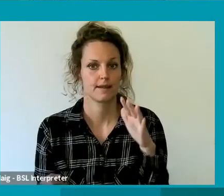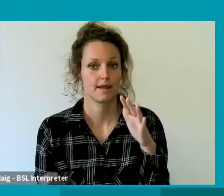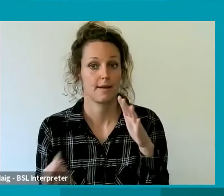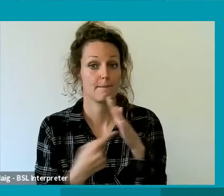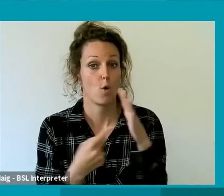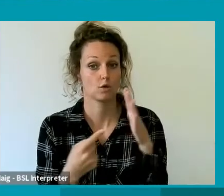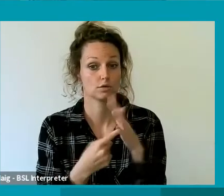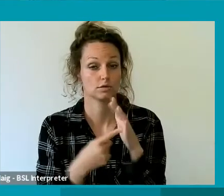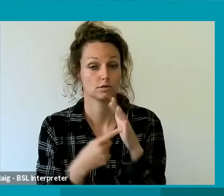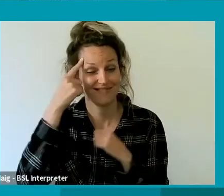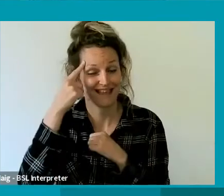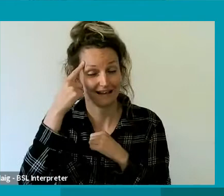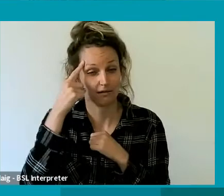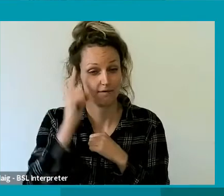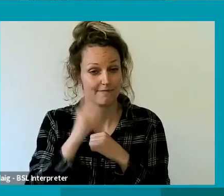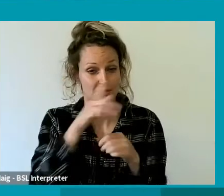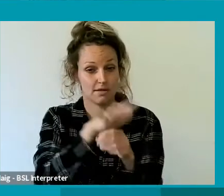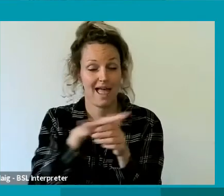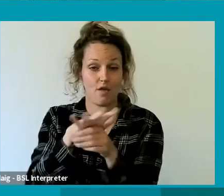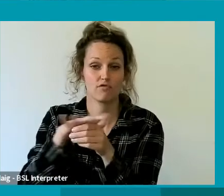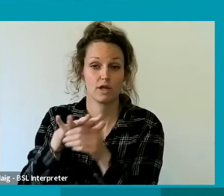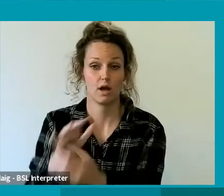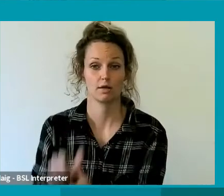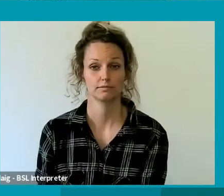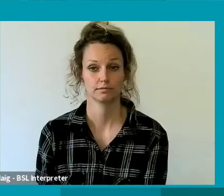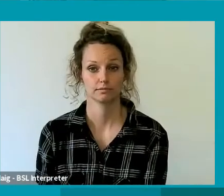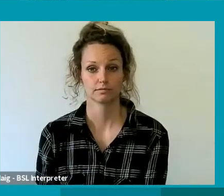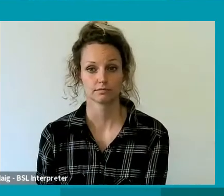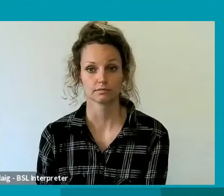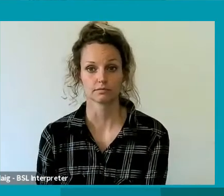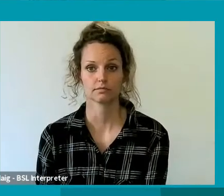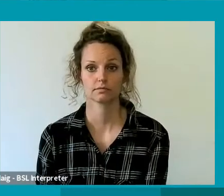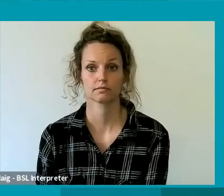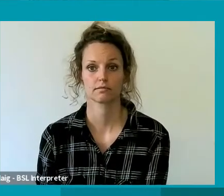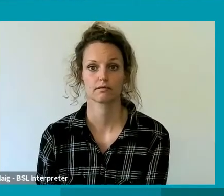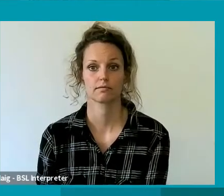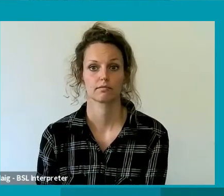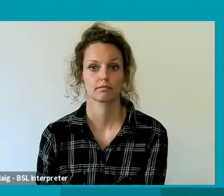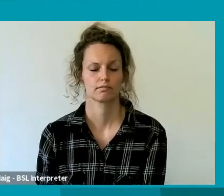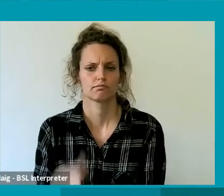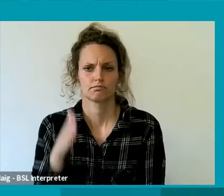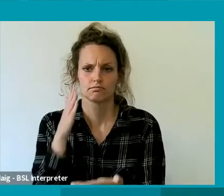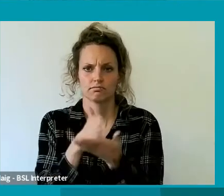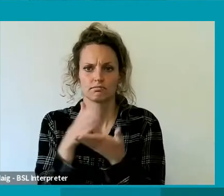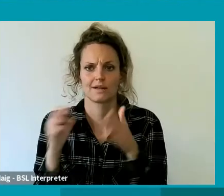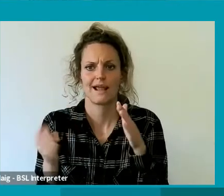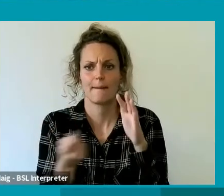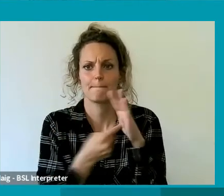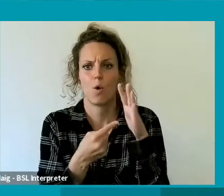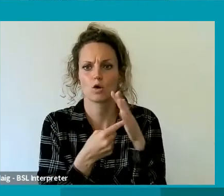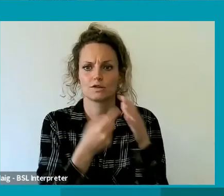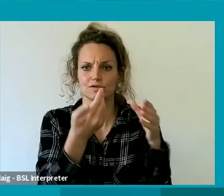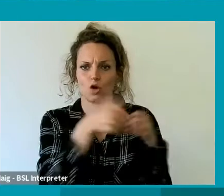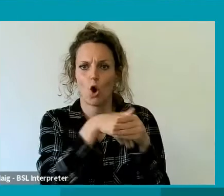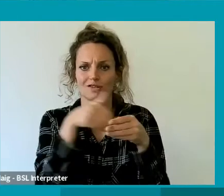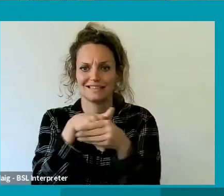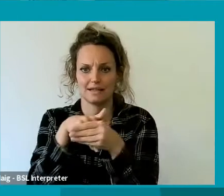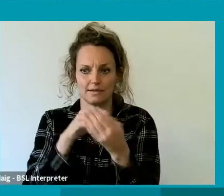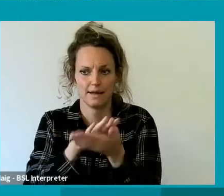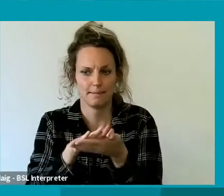where you wanting to put in really important content that will help you get found in job searches.